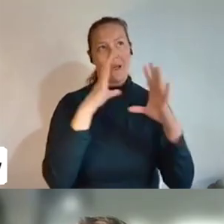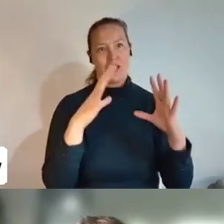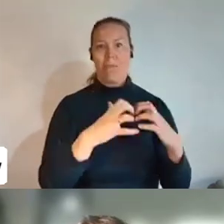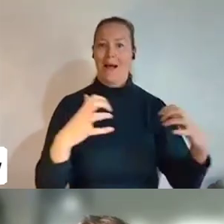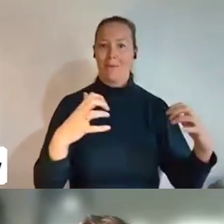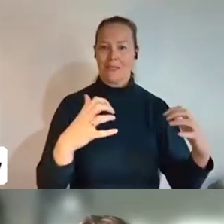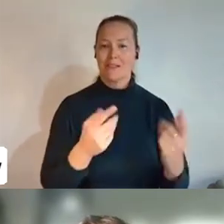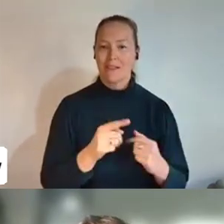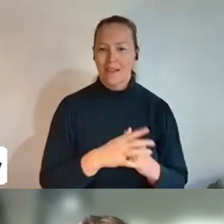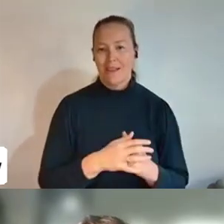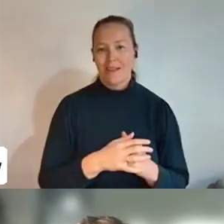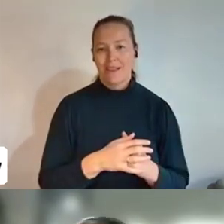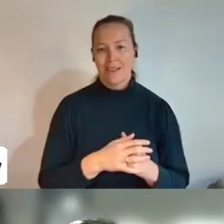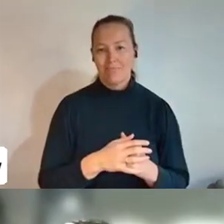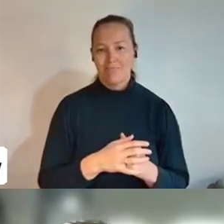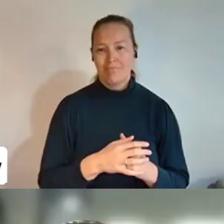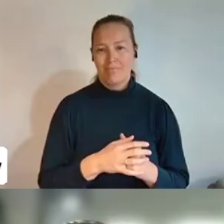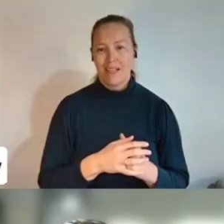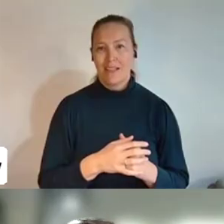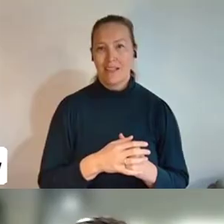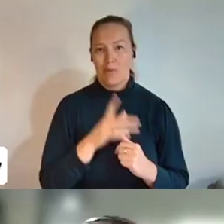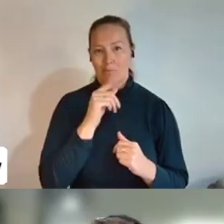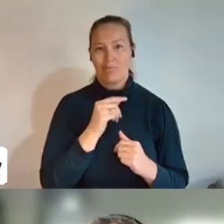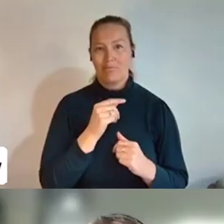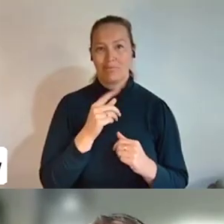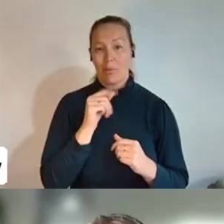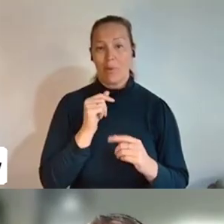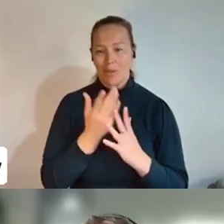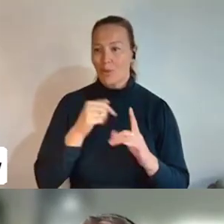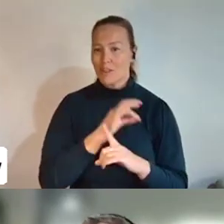has been the case a little bit this morning. And that is totally understandable. Local government